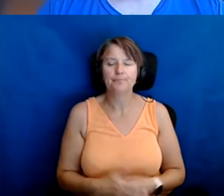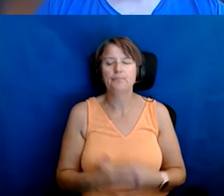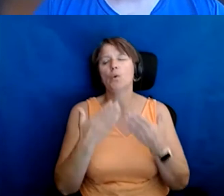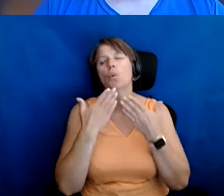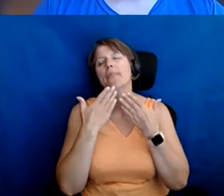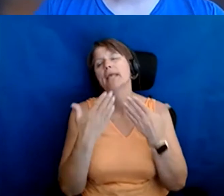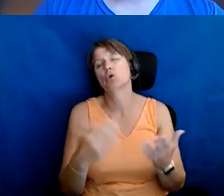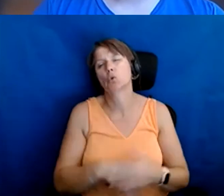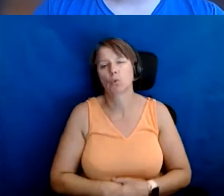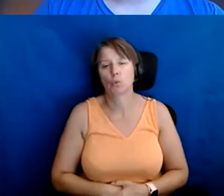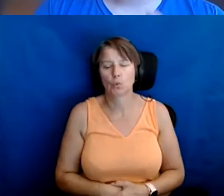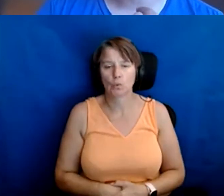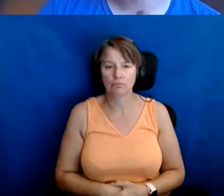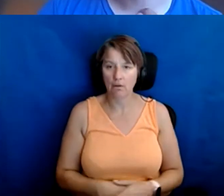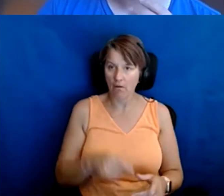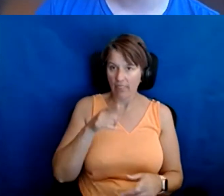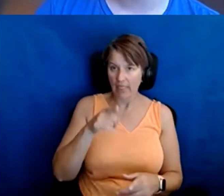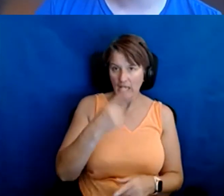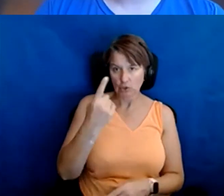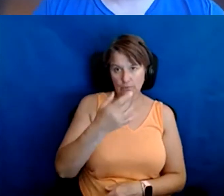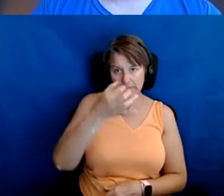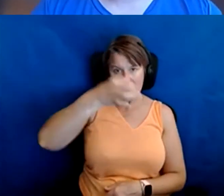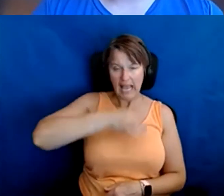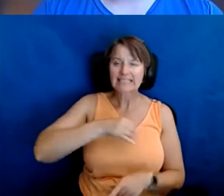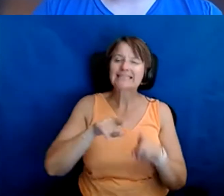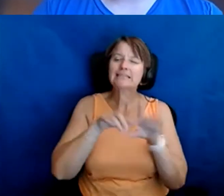I like this actually, someone's asked like a similar question to what I was going to ask.